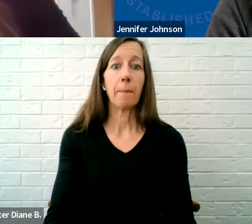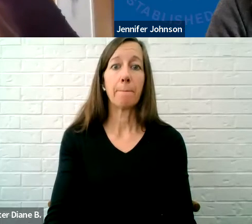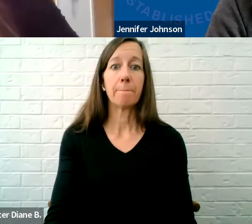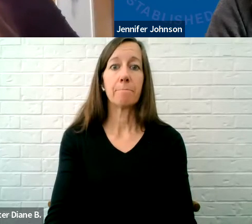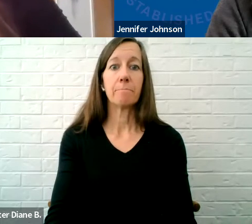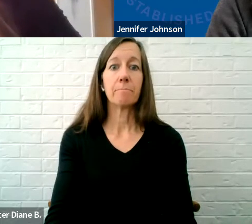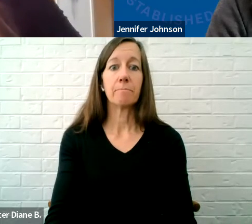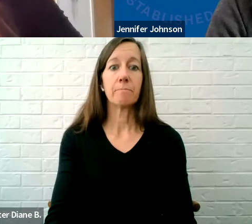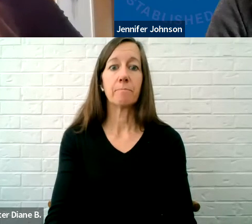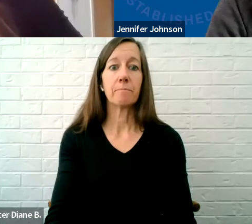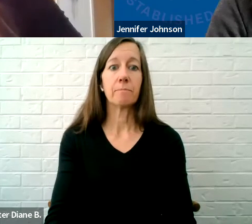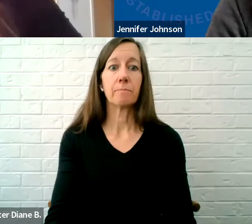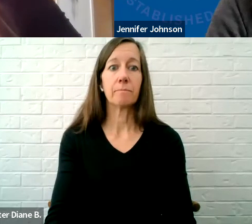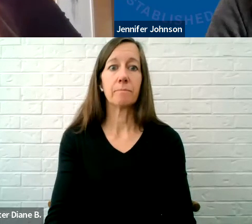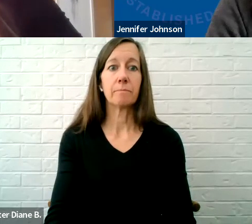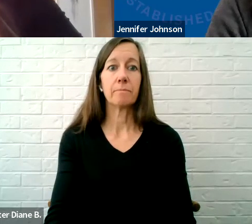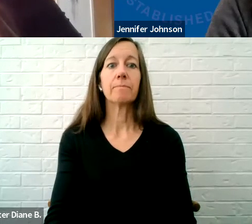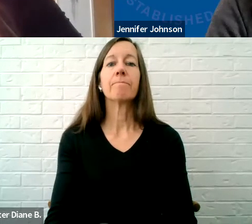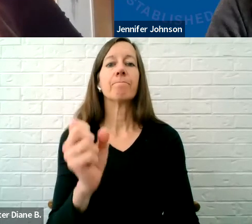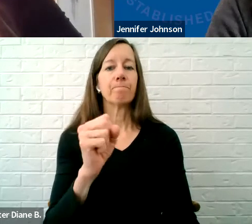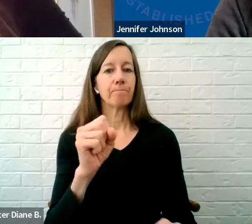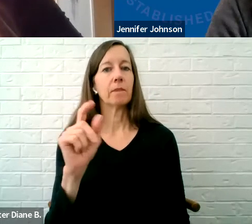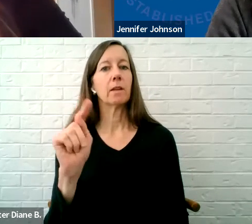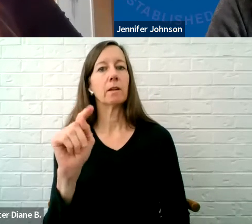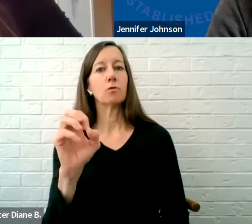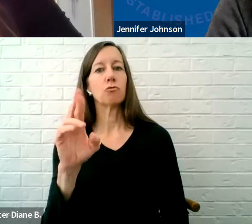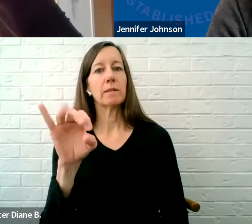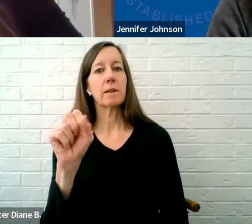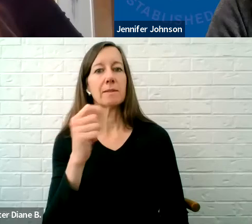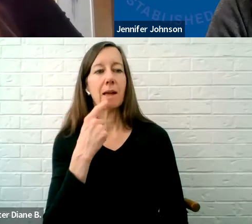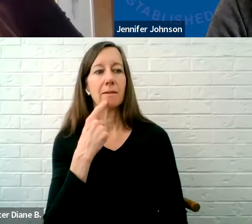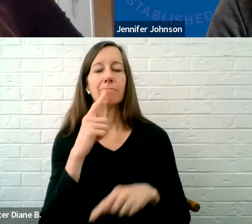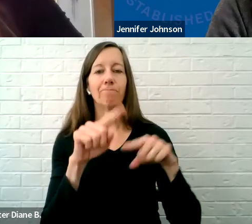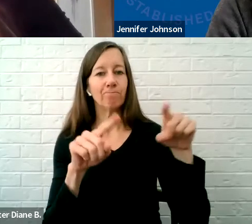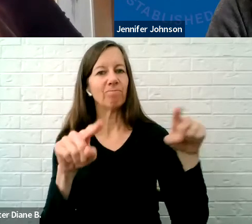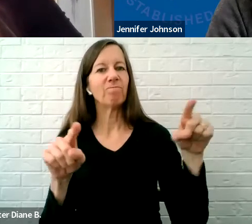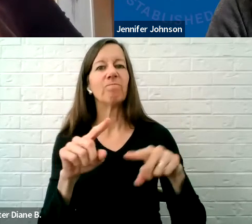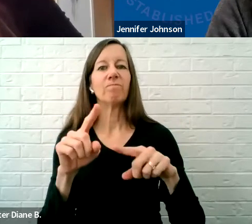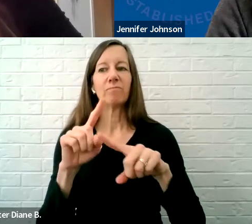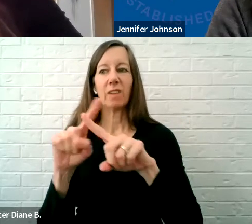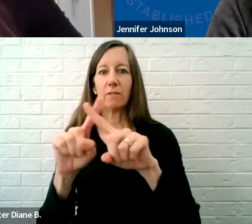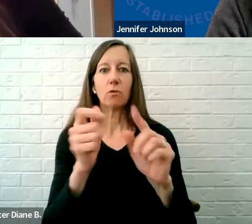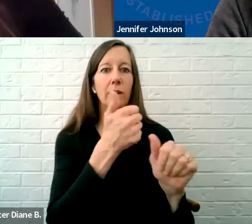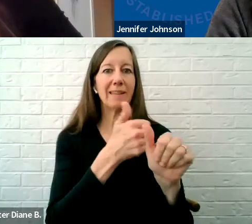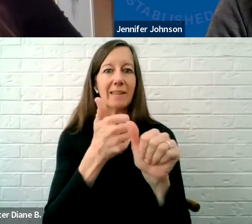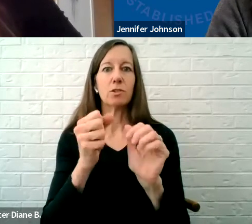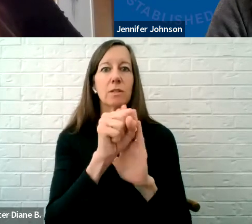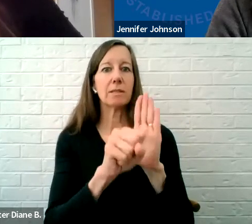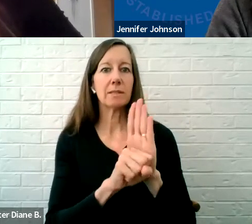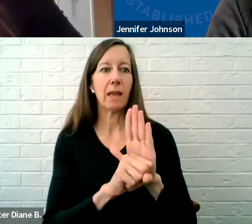It does vary from state to state how flexible it is, and how providers react to this opportunity